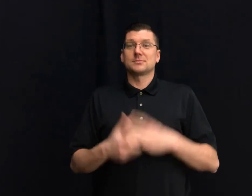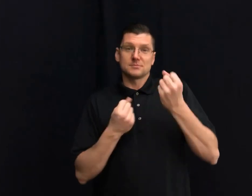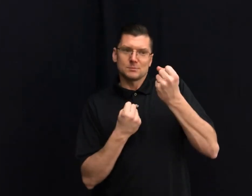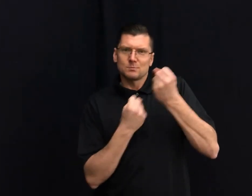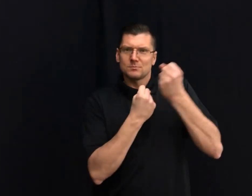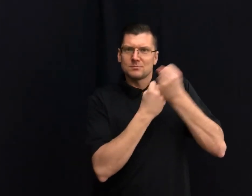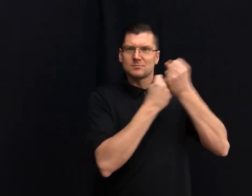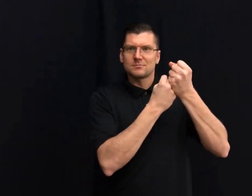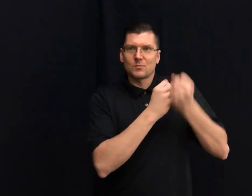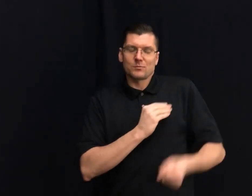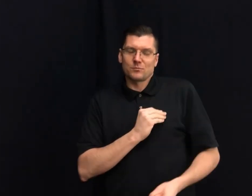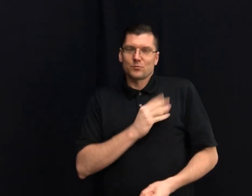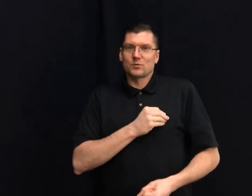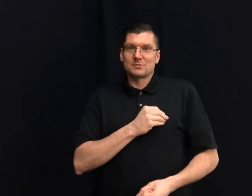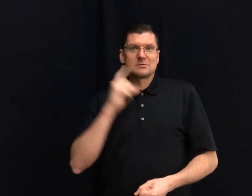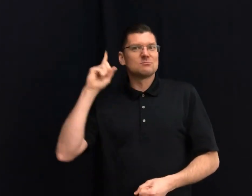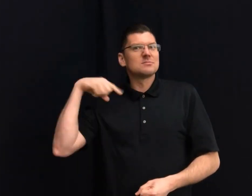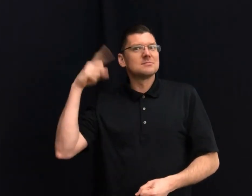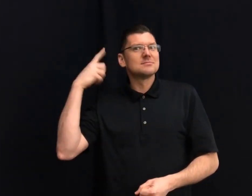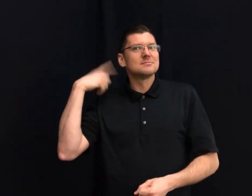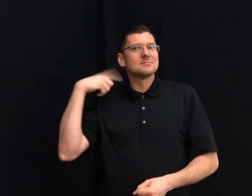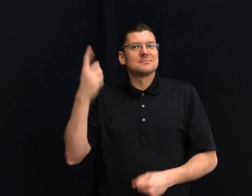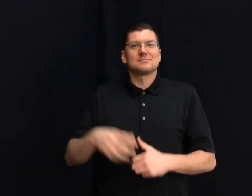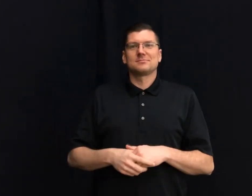( 2 )